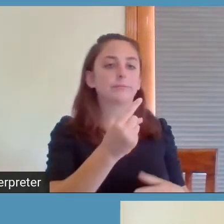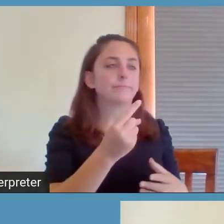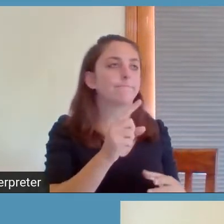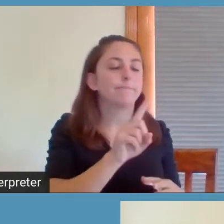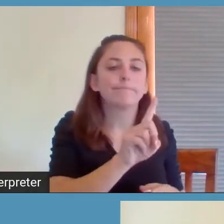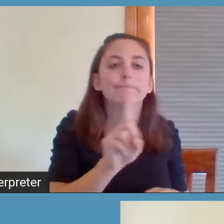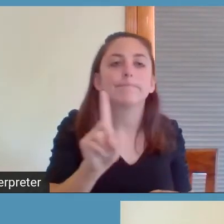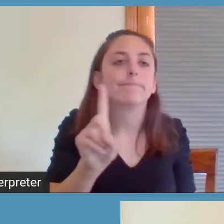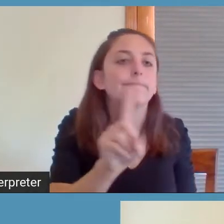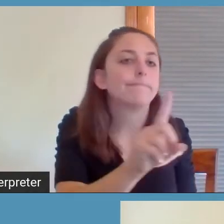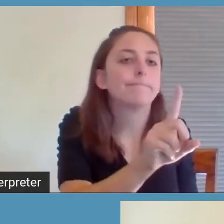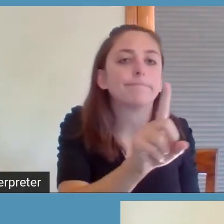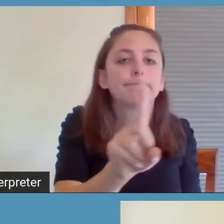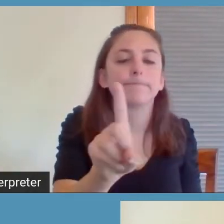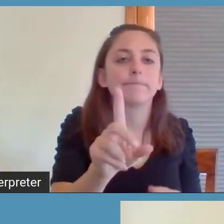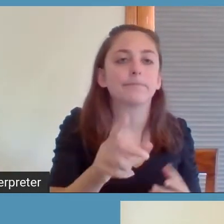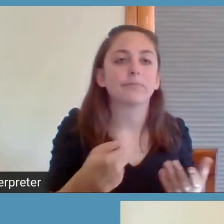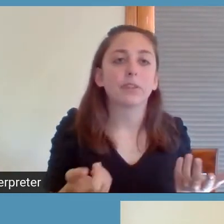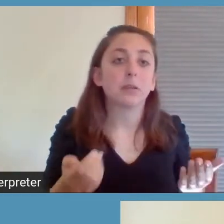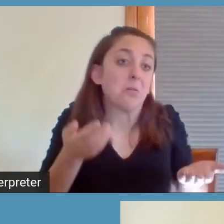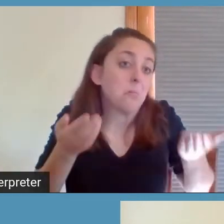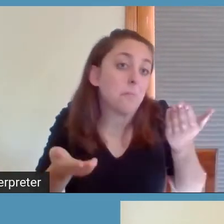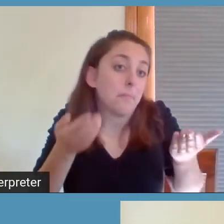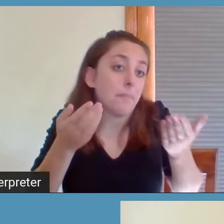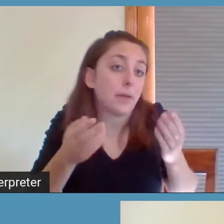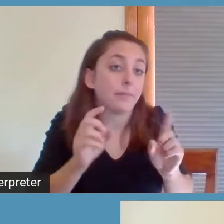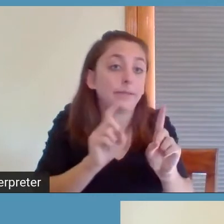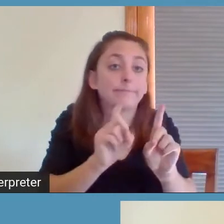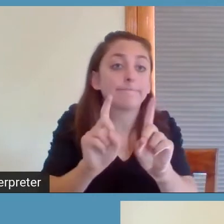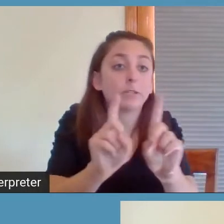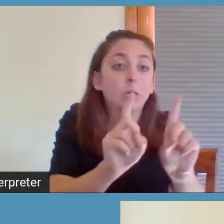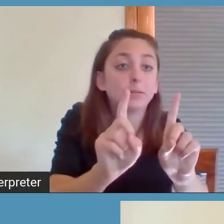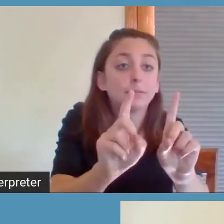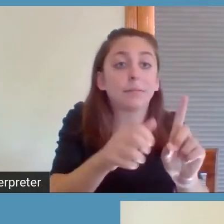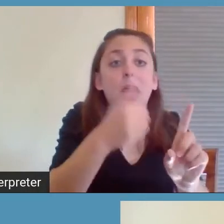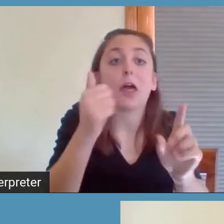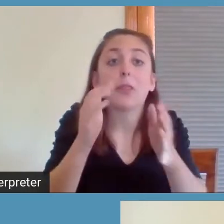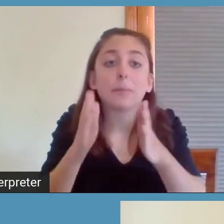going in at the same time as your your peer and you can talk about it if you get on the phone